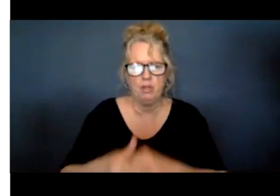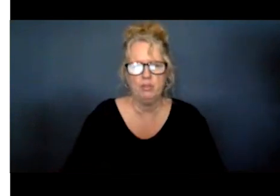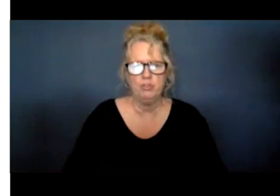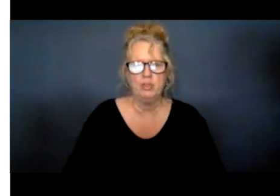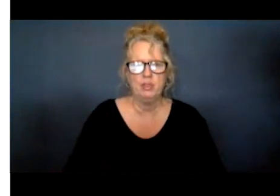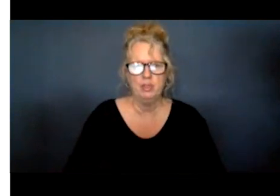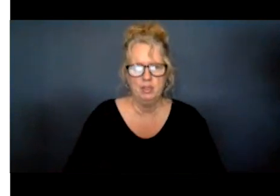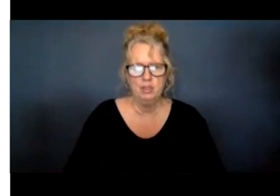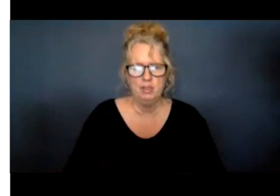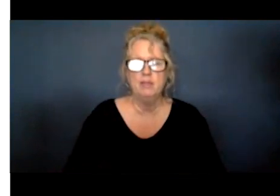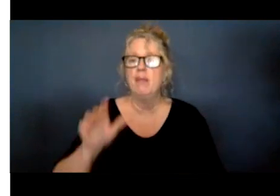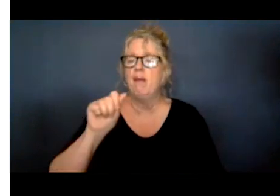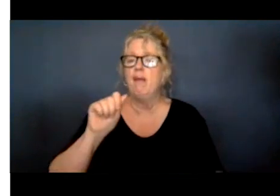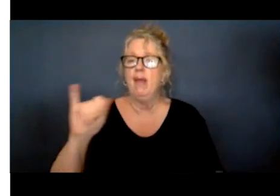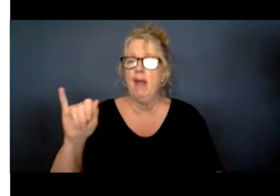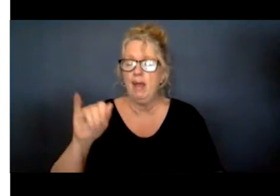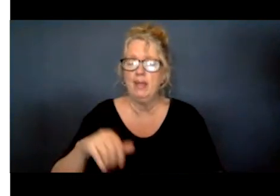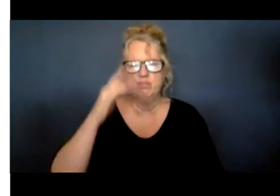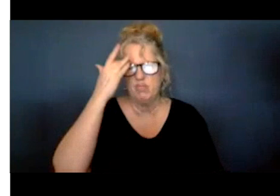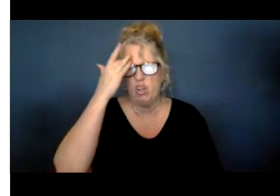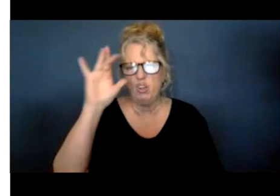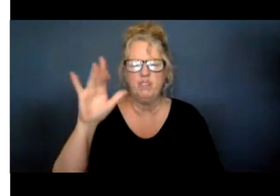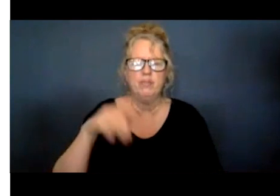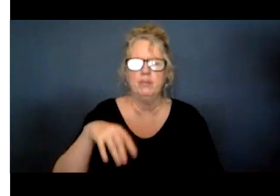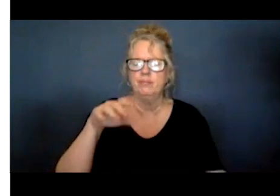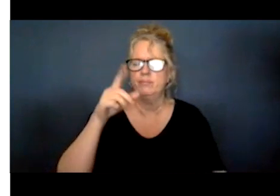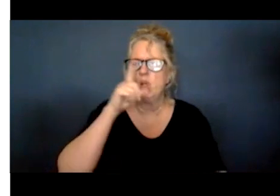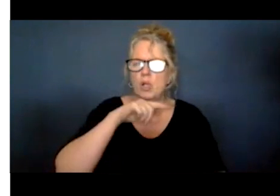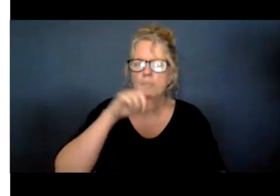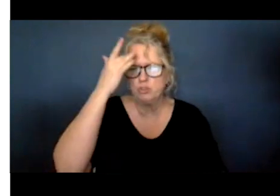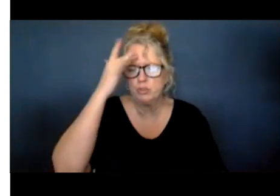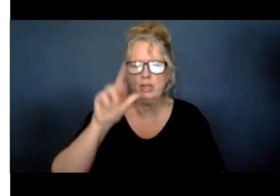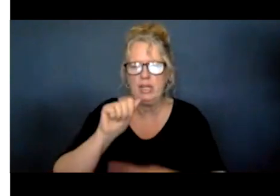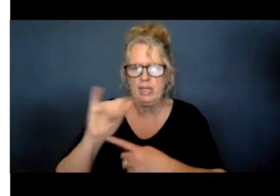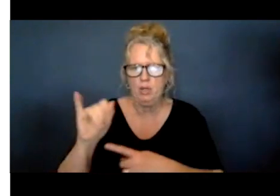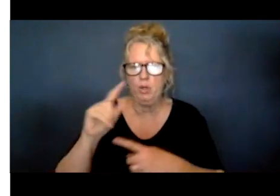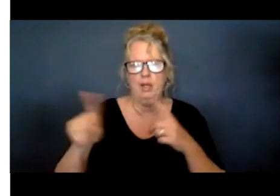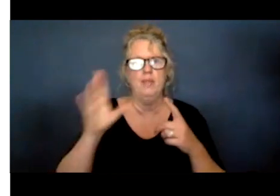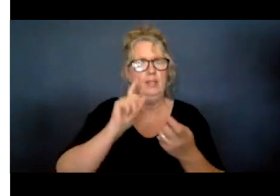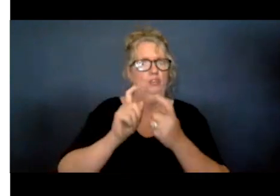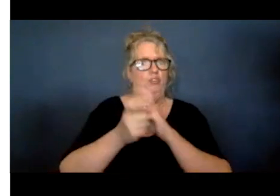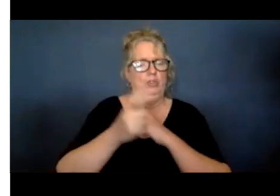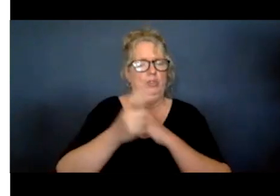Artificial Intelligence, or AI, is rapidly transforming the accessibility landscape,